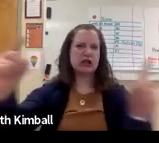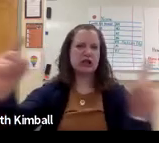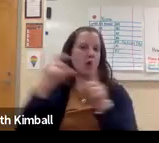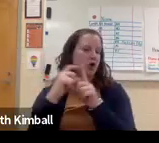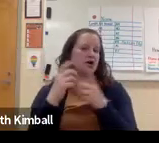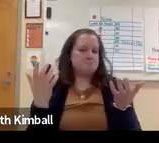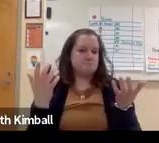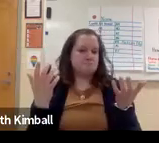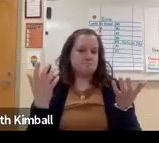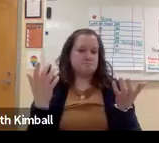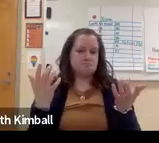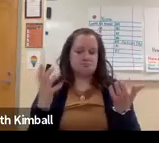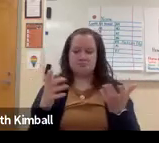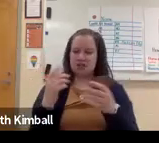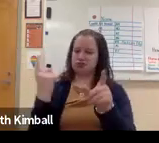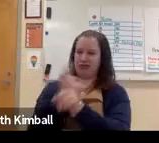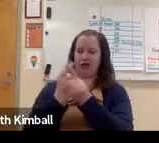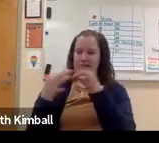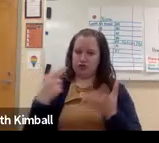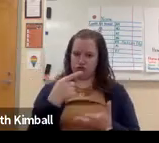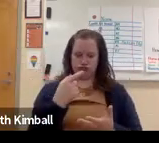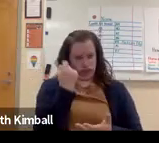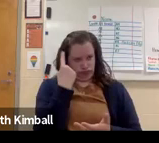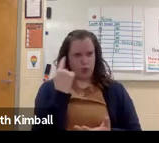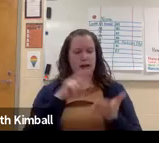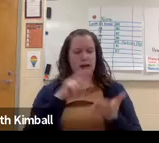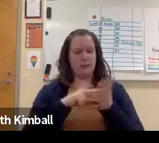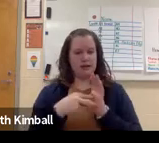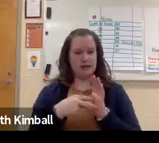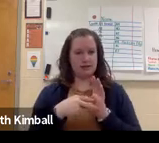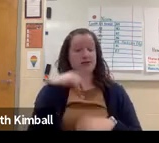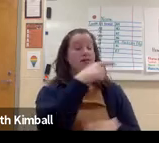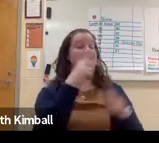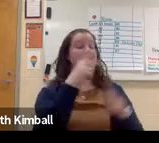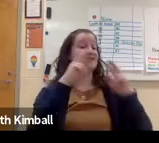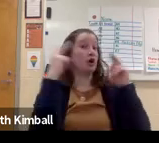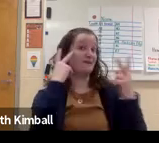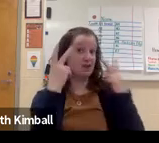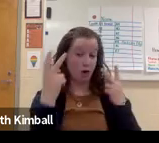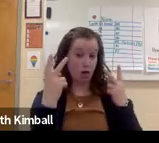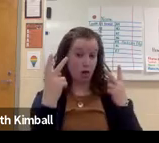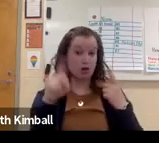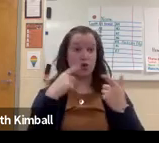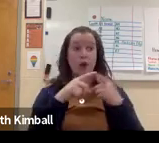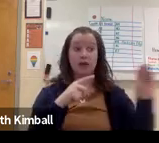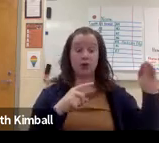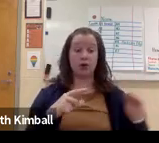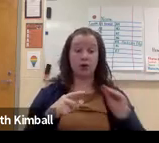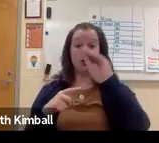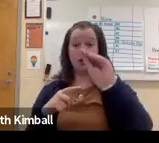It's not using large words, huge vocabulary. It's using everyday language and helping them to understand what it means.